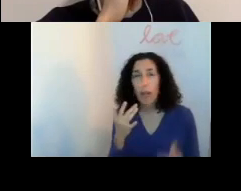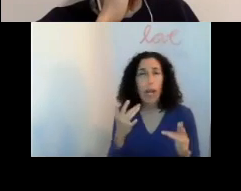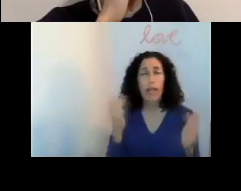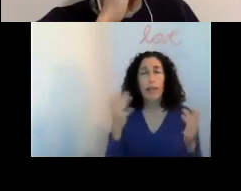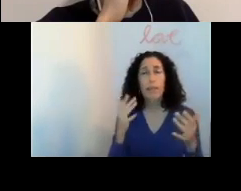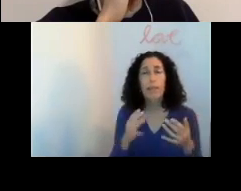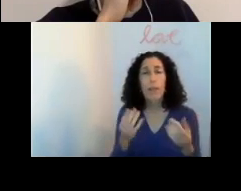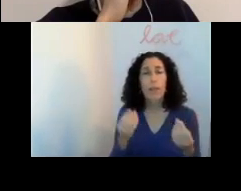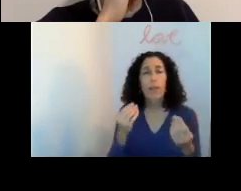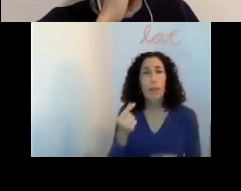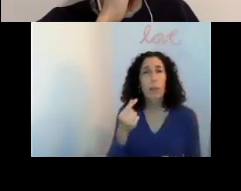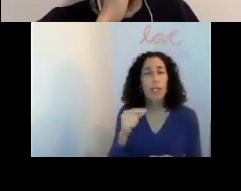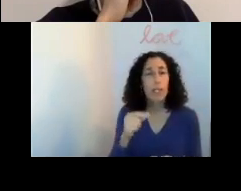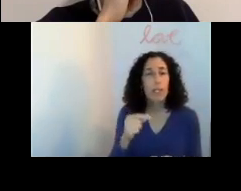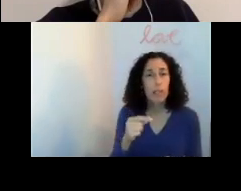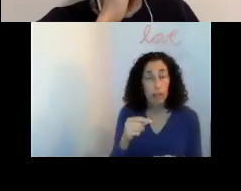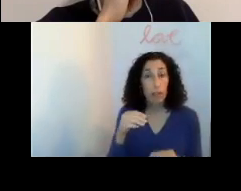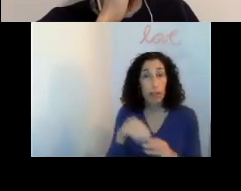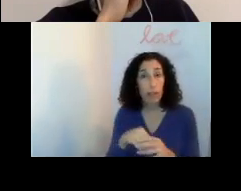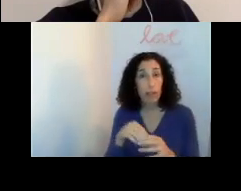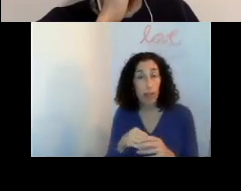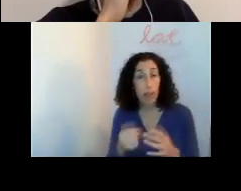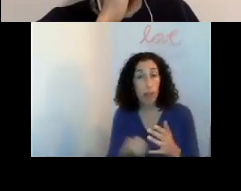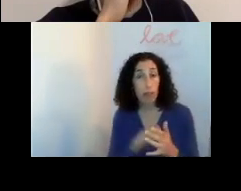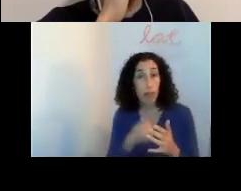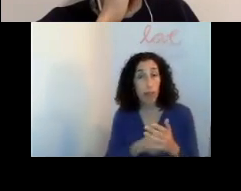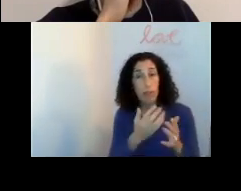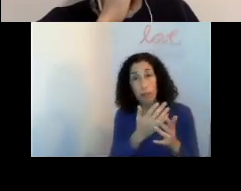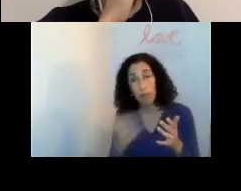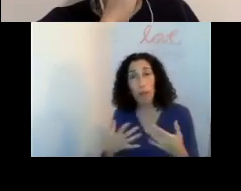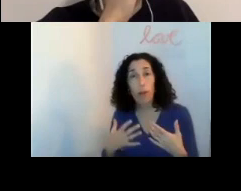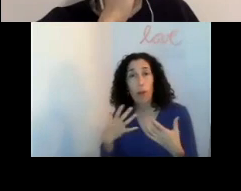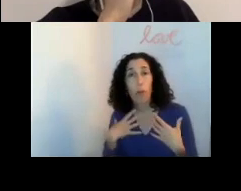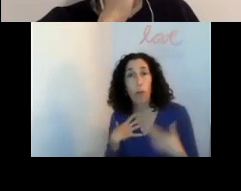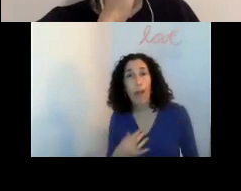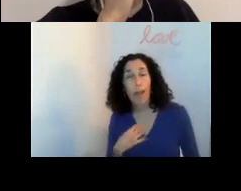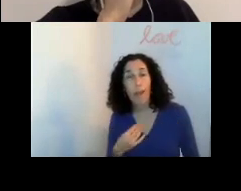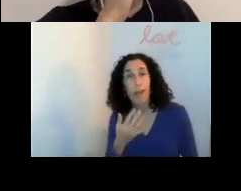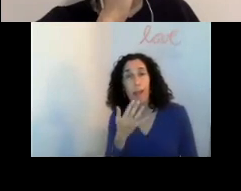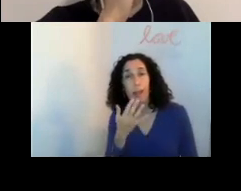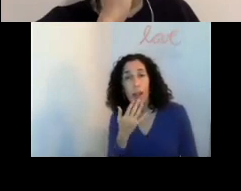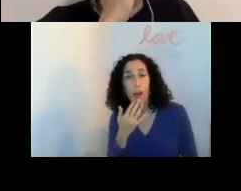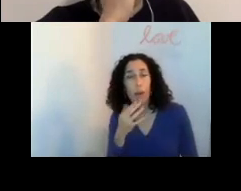color, and the whole book is bound with a plastic, forest green spiral coil.”